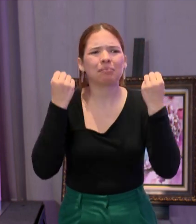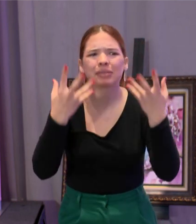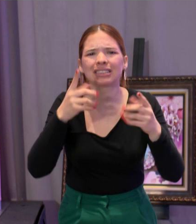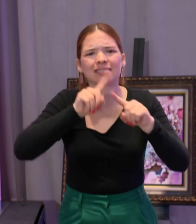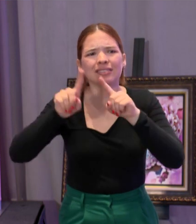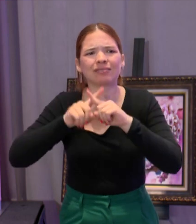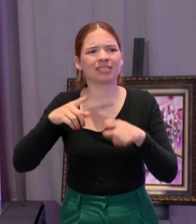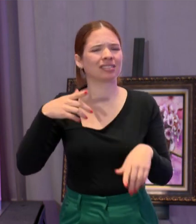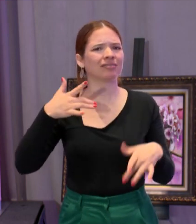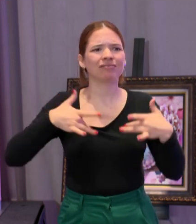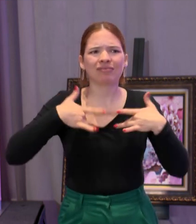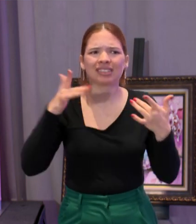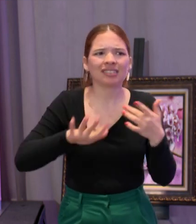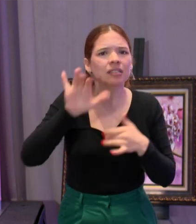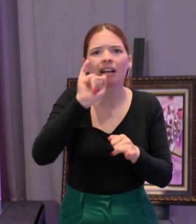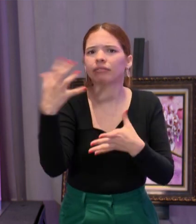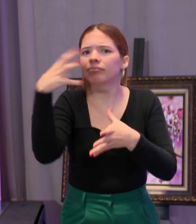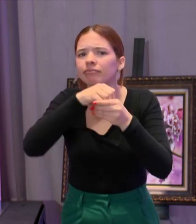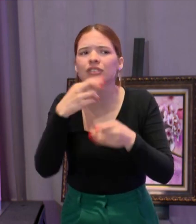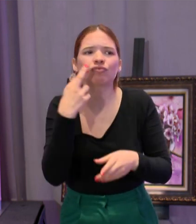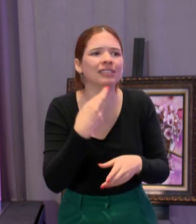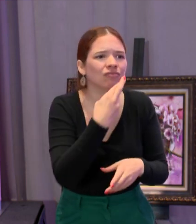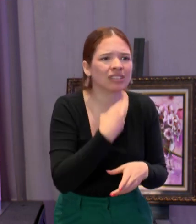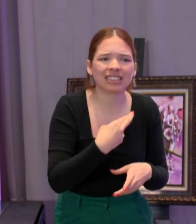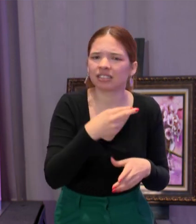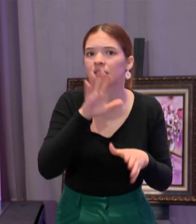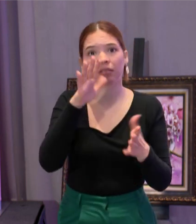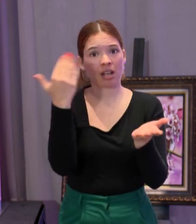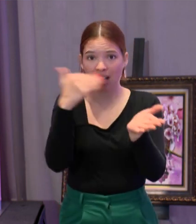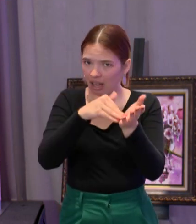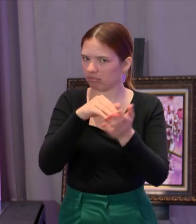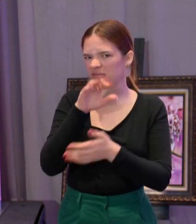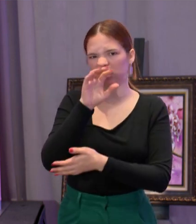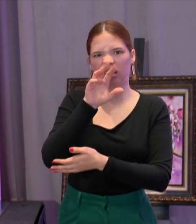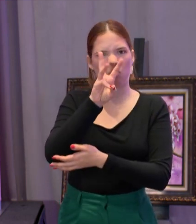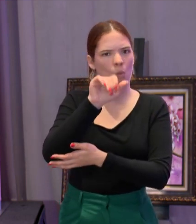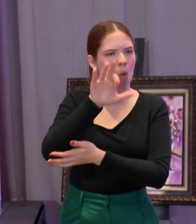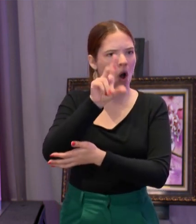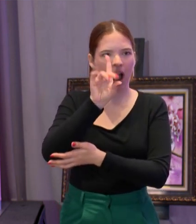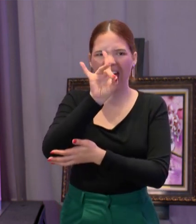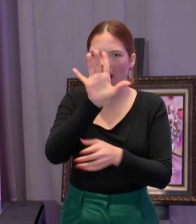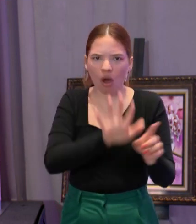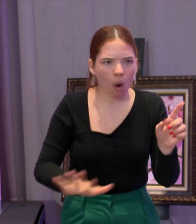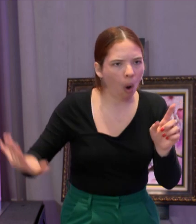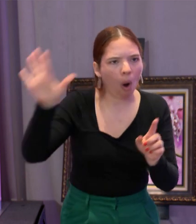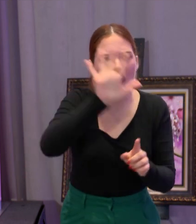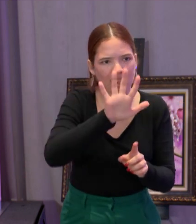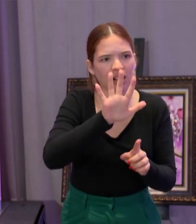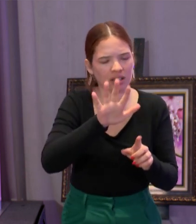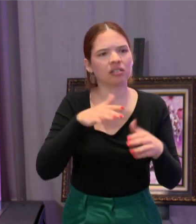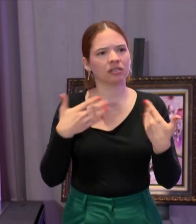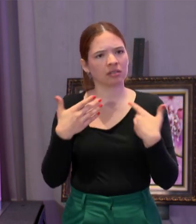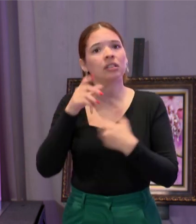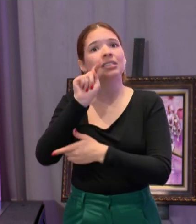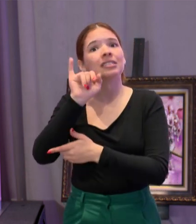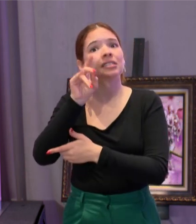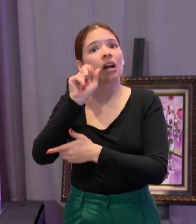PARTICIPATION ALL OVER THE CITY. OUR JOB IS TO BRING THAT CELEBRATION FROM THE TIDAL